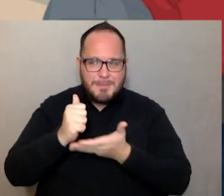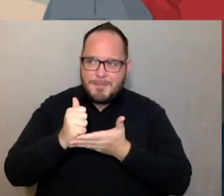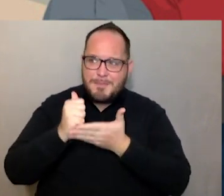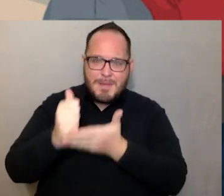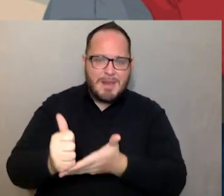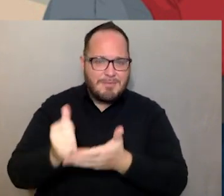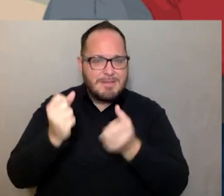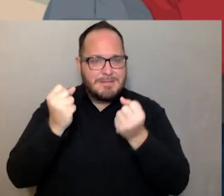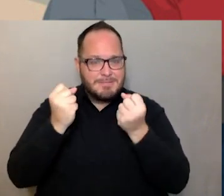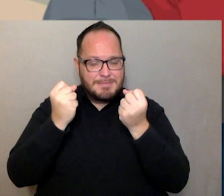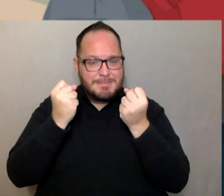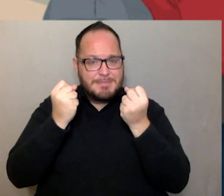IT BENEFITS MANY PEOPLE, MANY